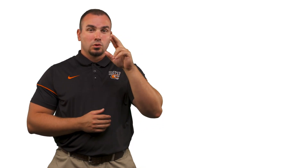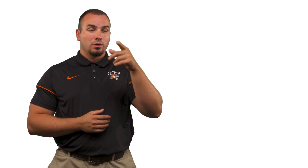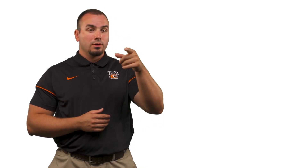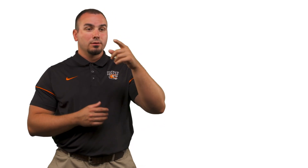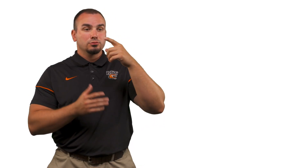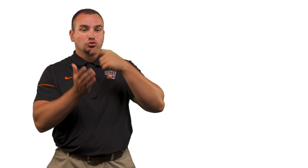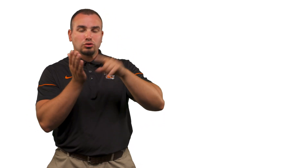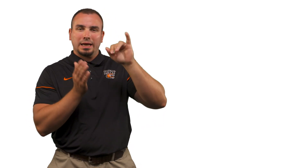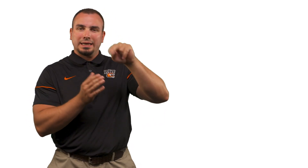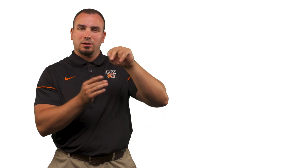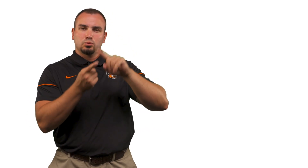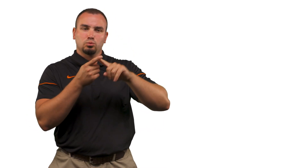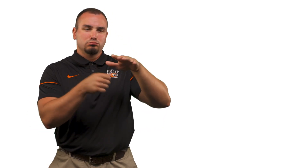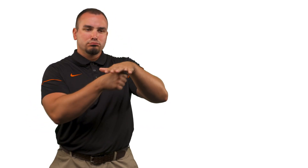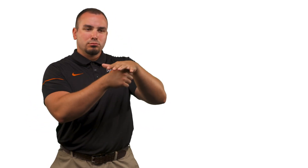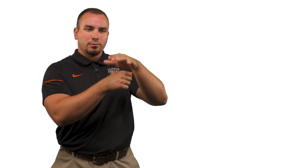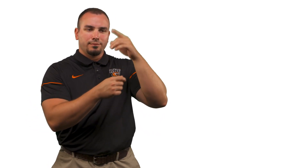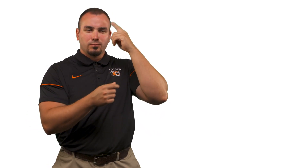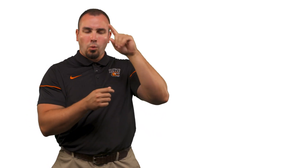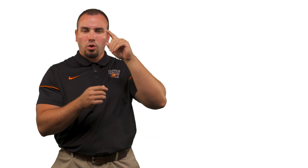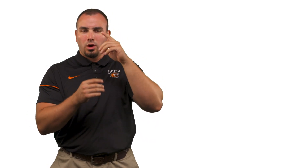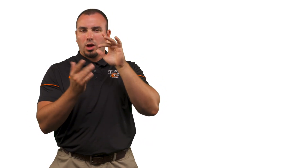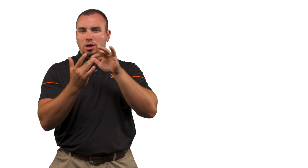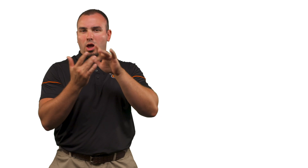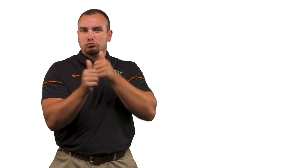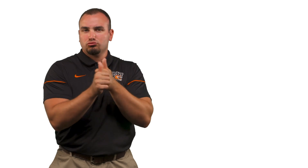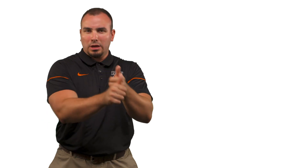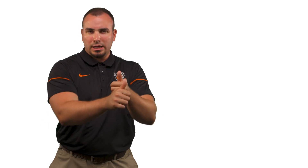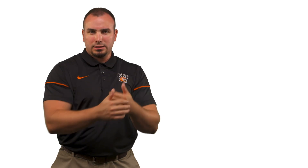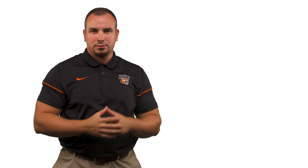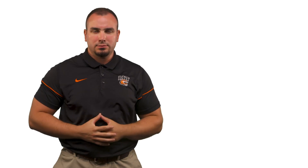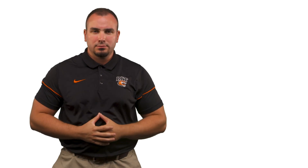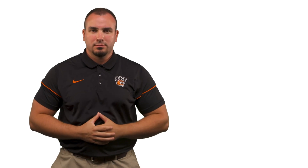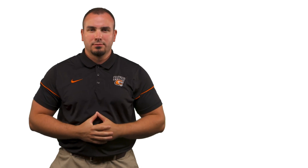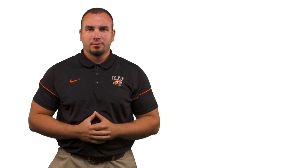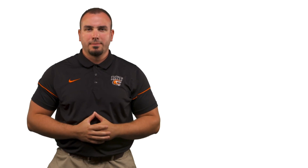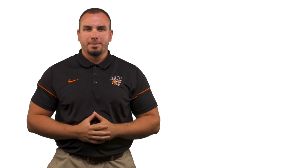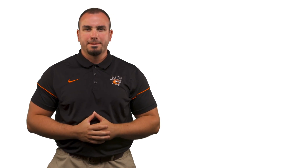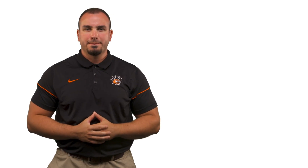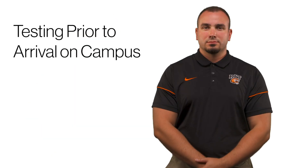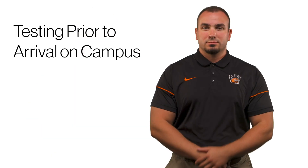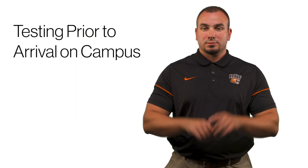Check in to posted locations for contact tracing.